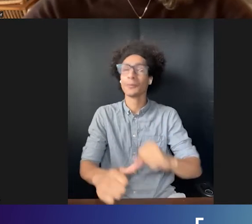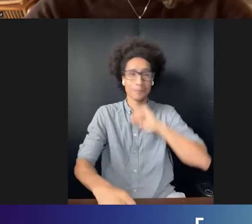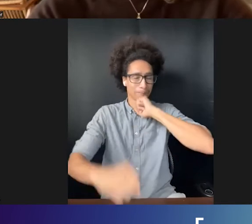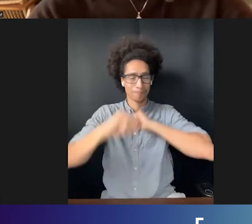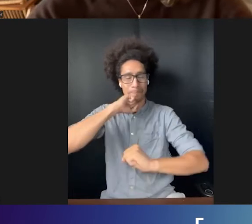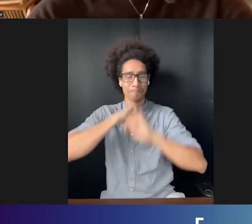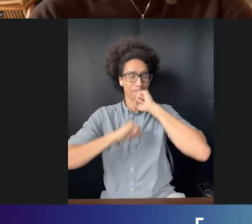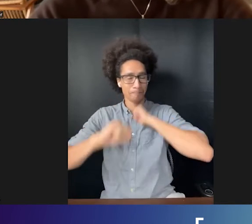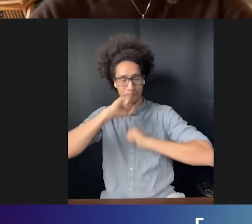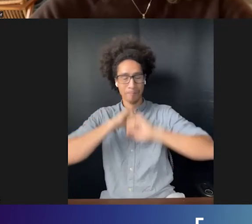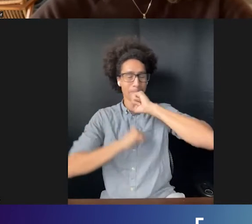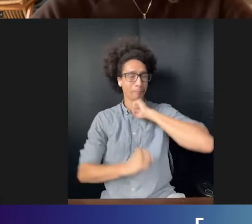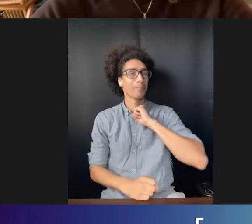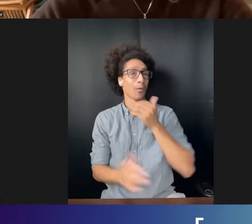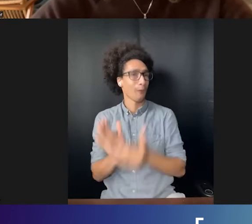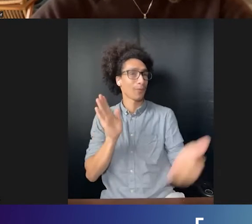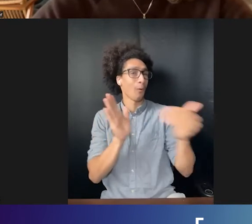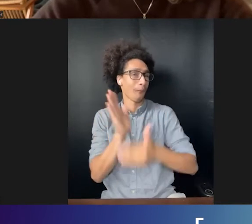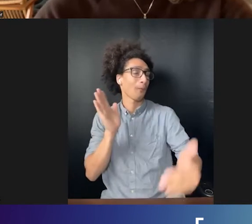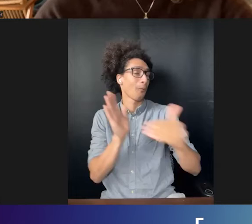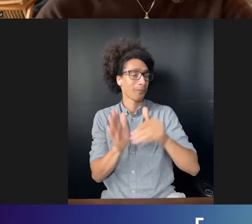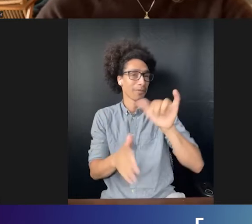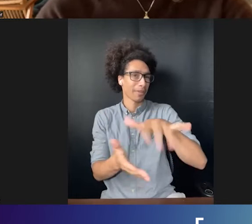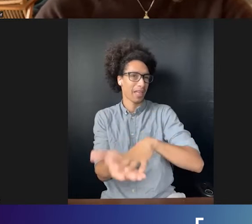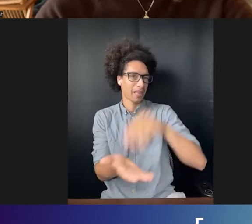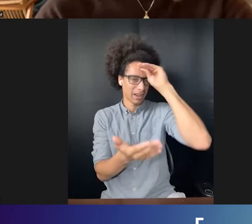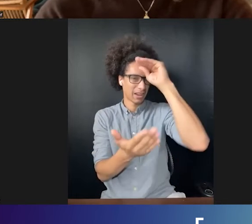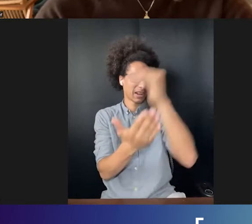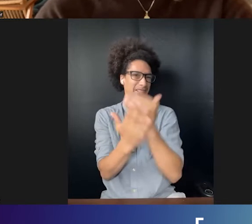Yeah, I think that's a really great story because that's something